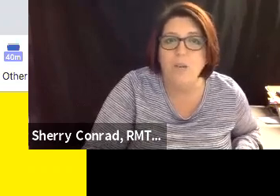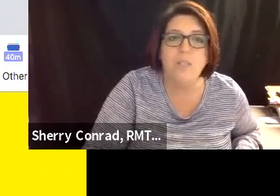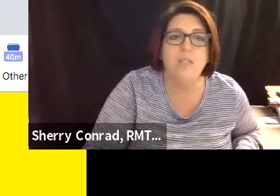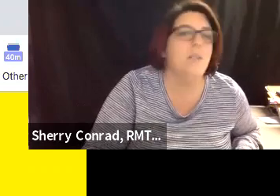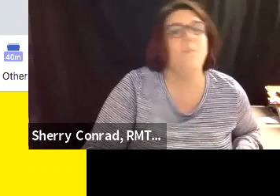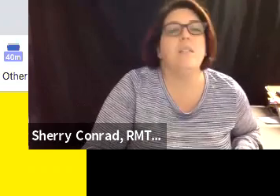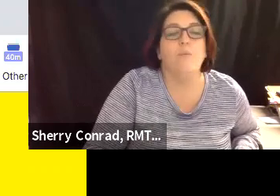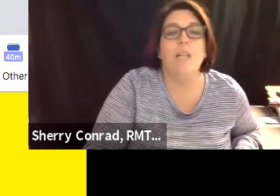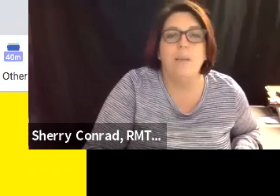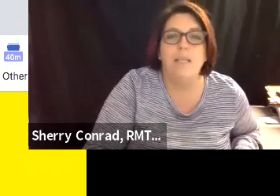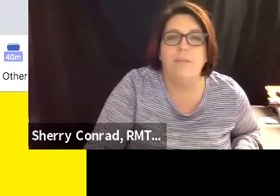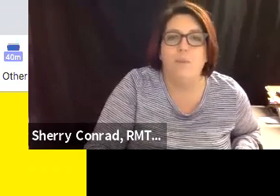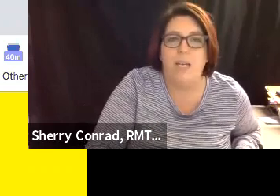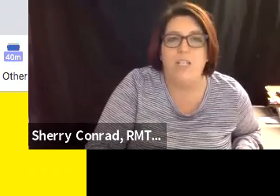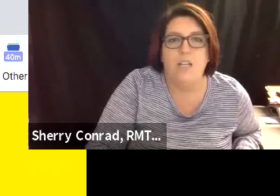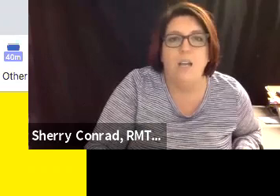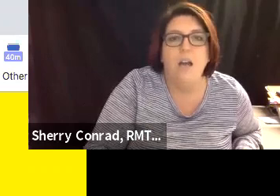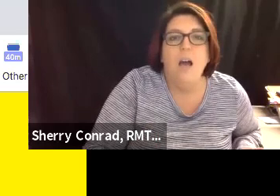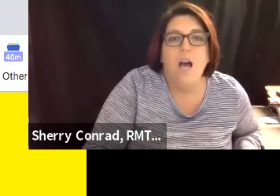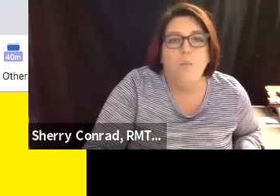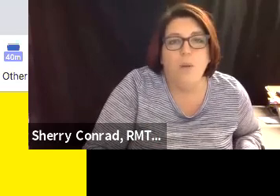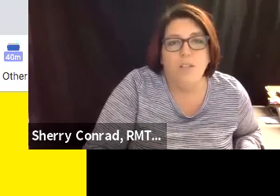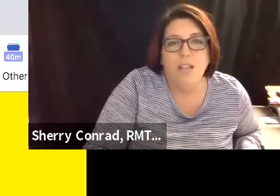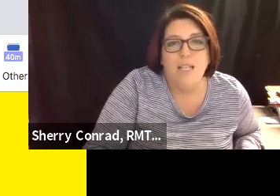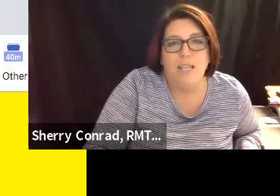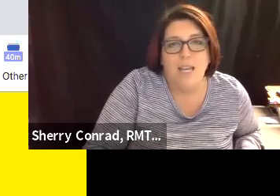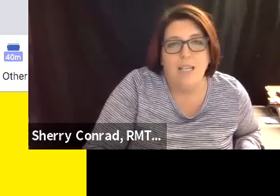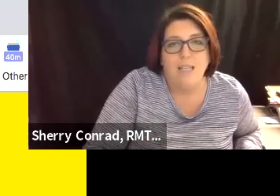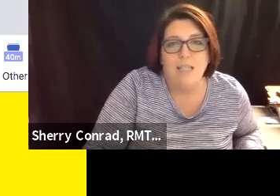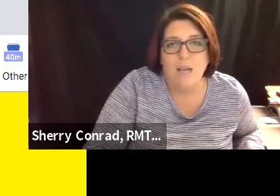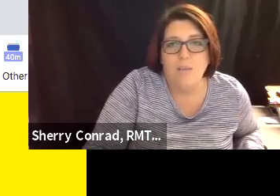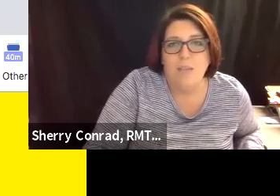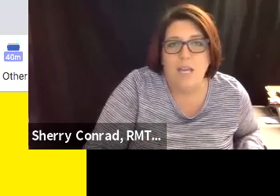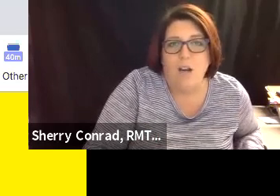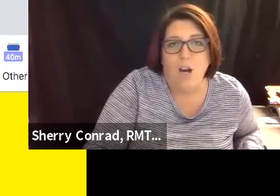It was some really amazing information. We would also like to take this time to thank our